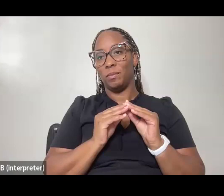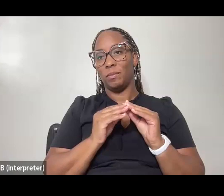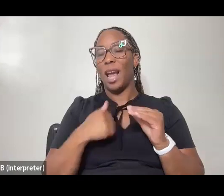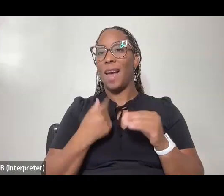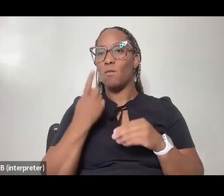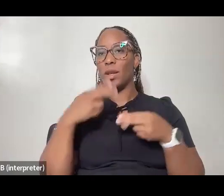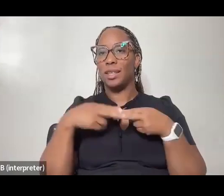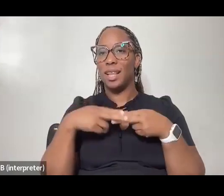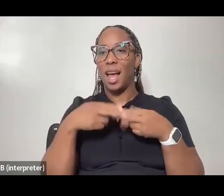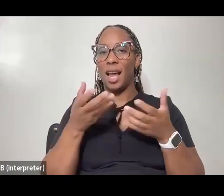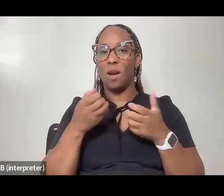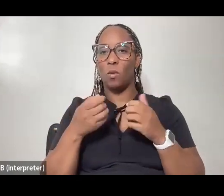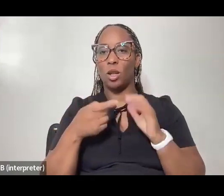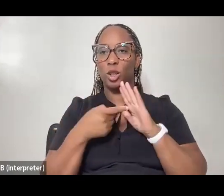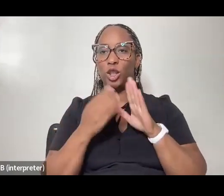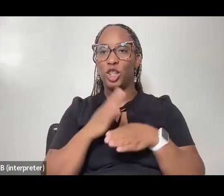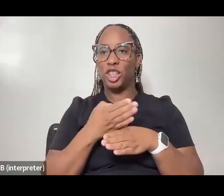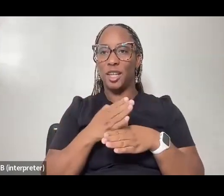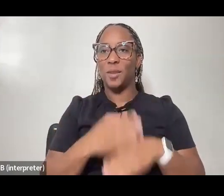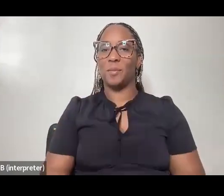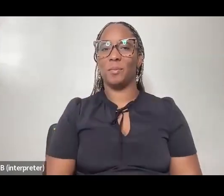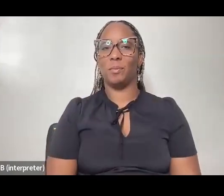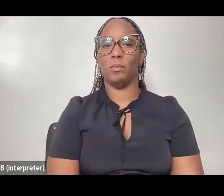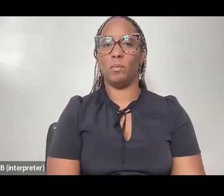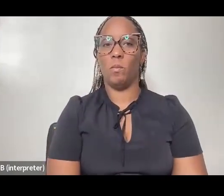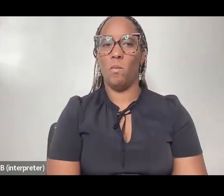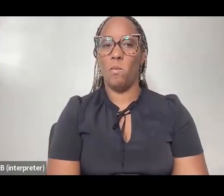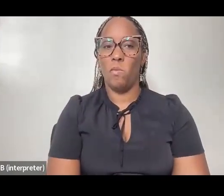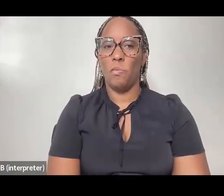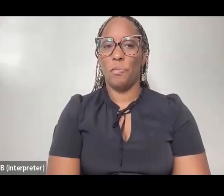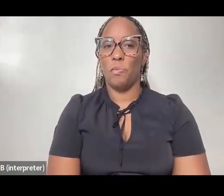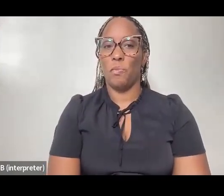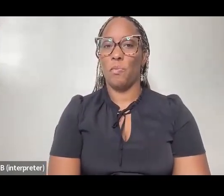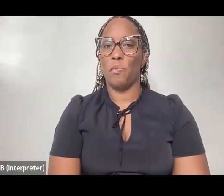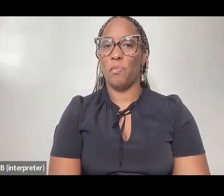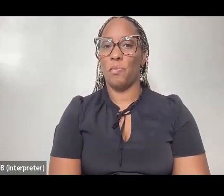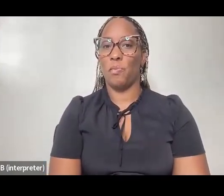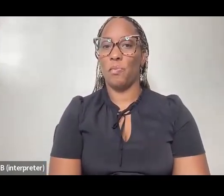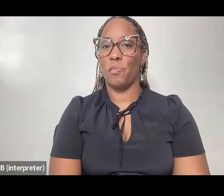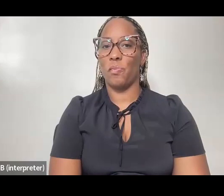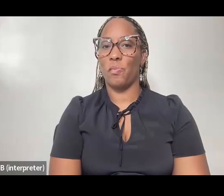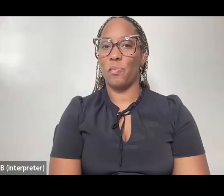that I want to share.